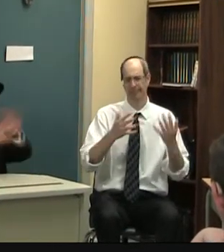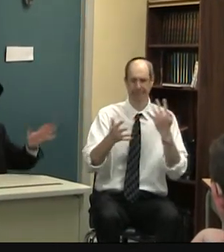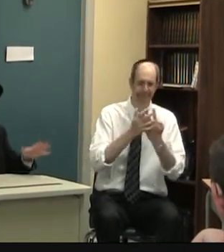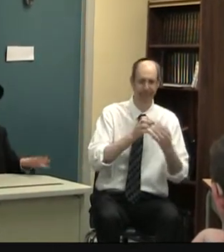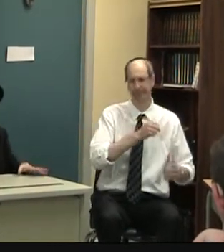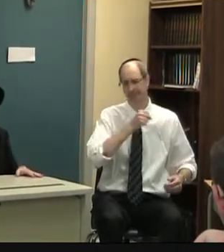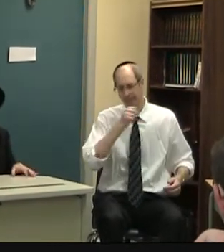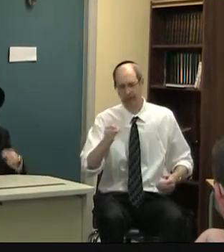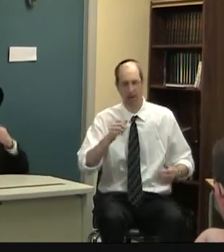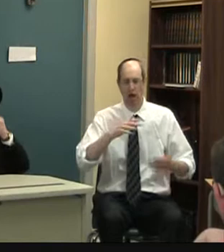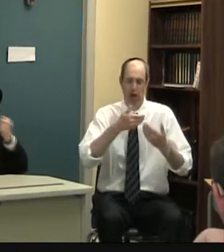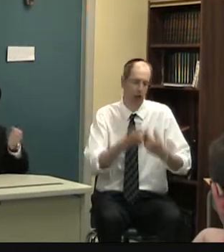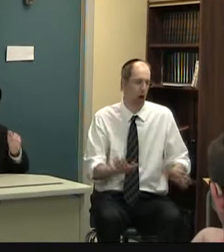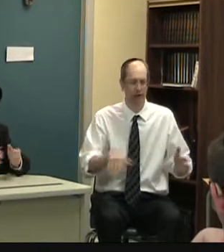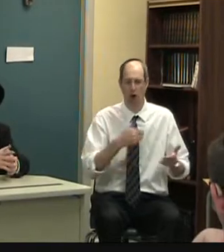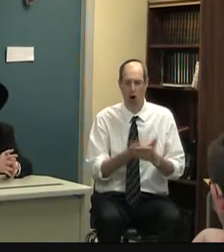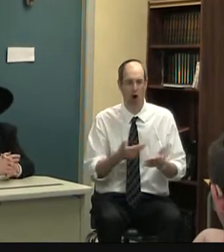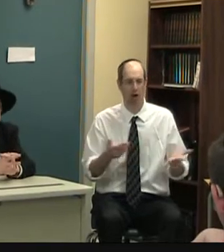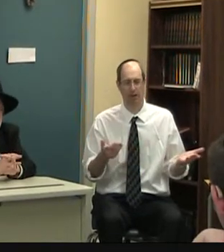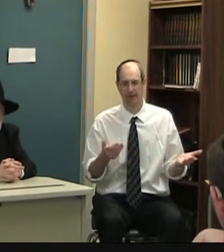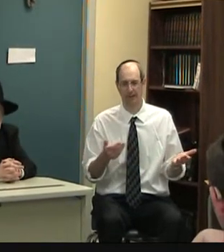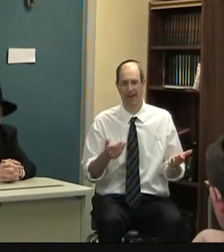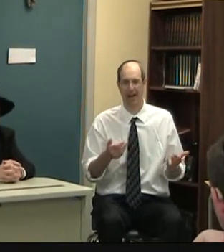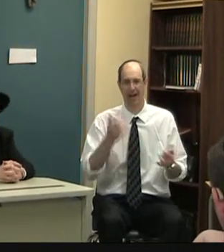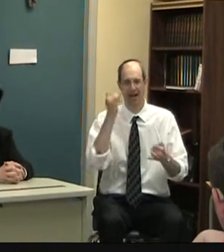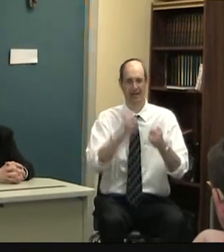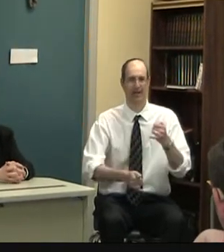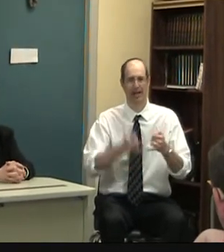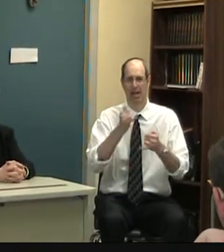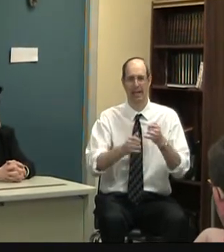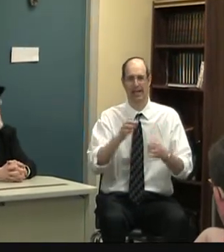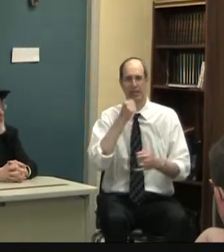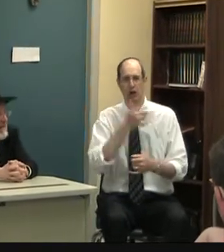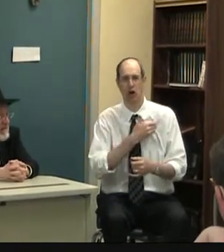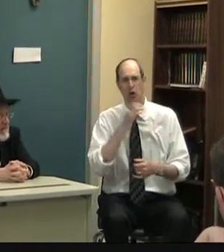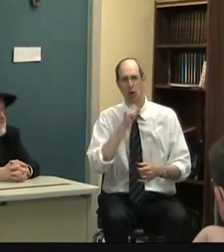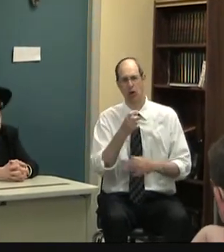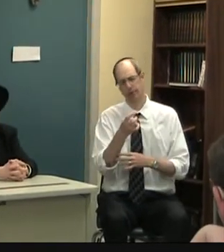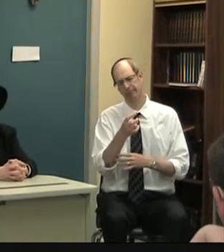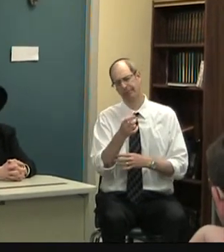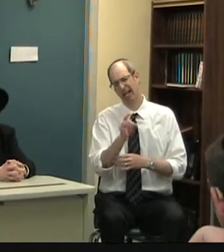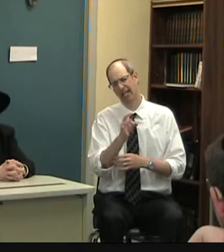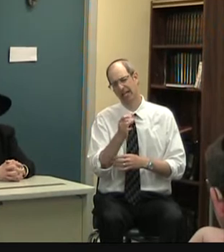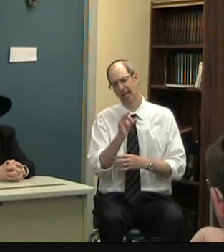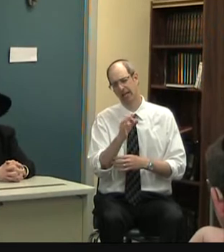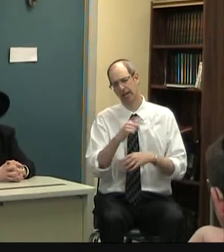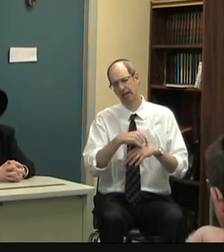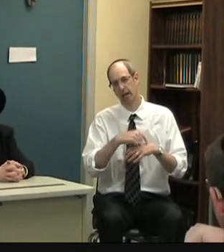everything and at the worst possible stage of life his daughter was 89 there was time for him to get married and he